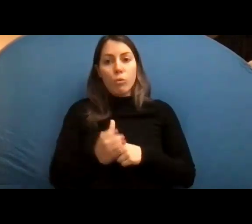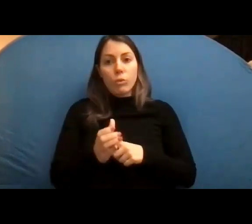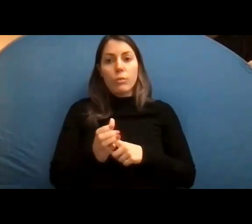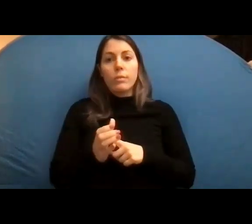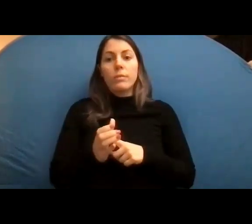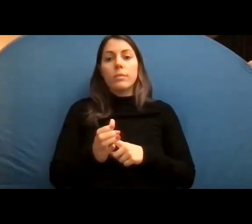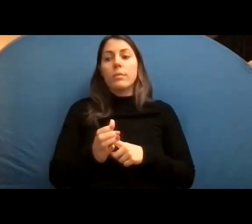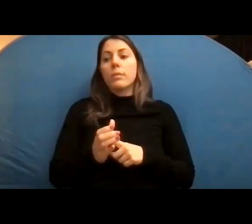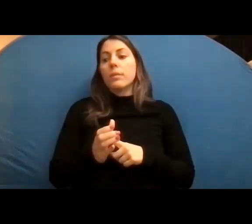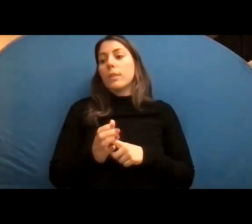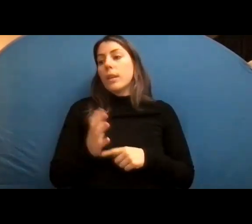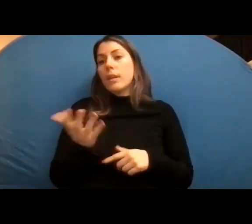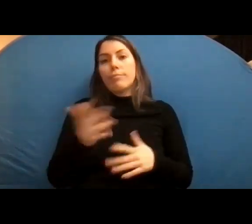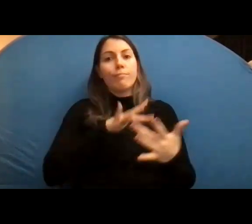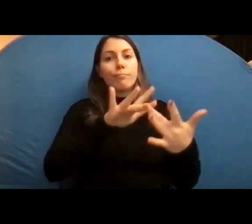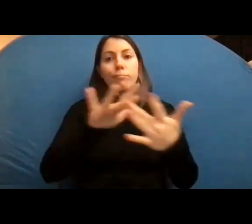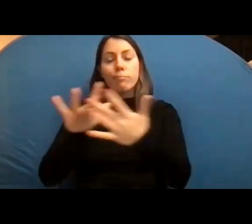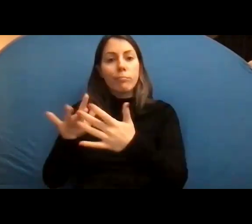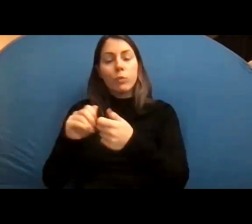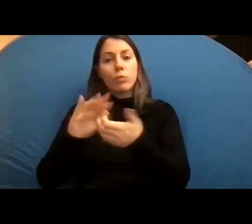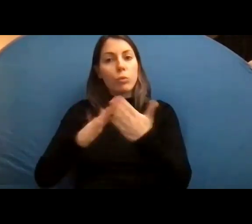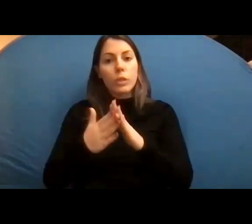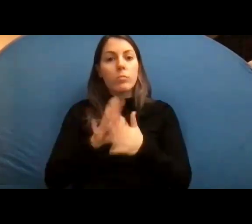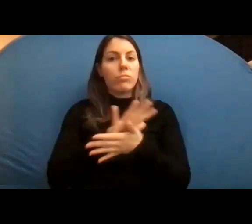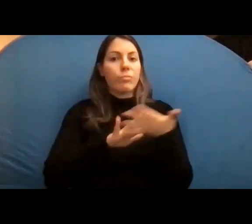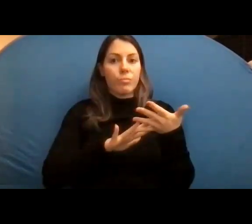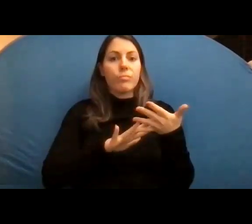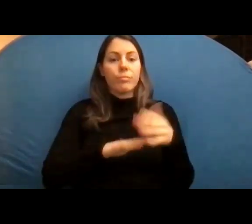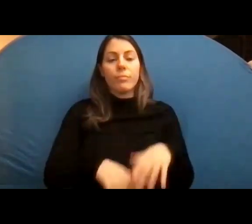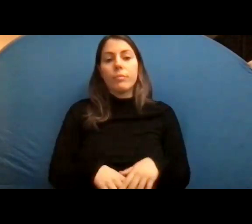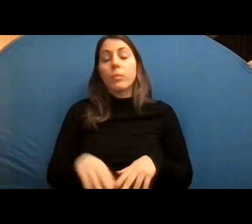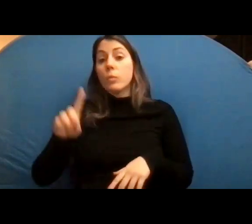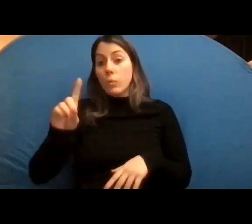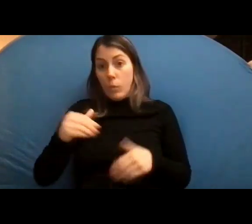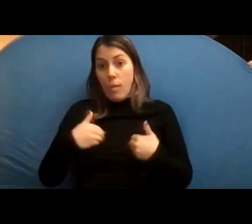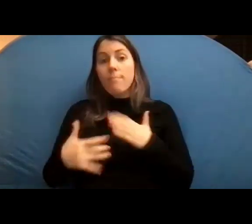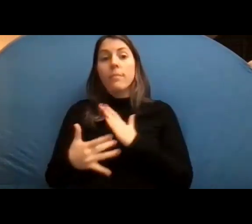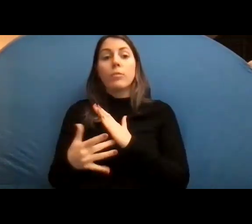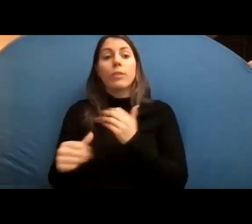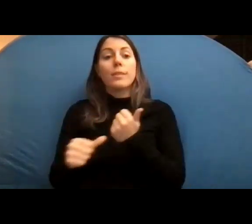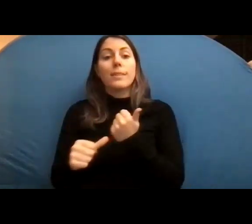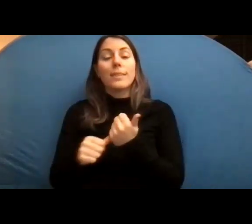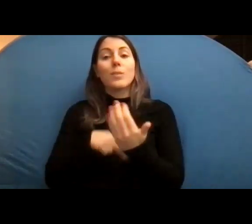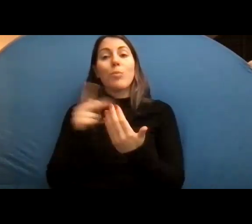that have to do with hearing loss, Deaf culture, and outreach into the community. We also